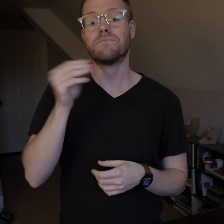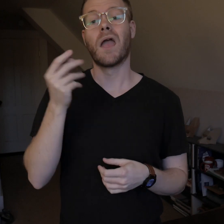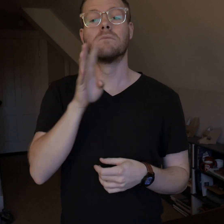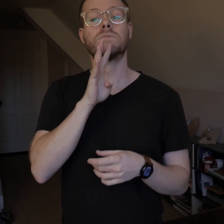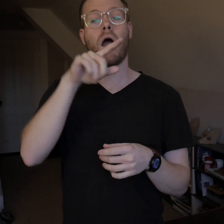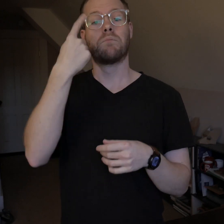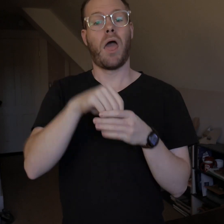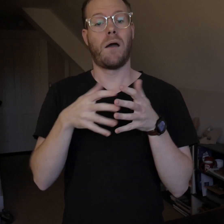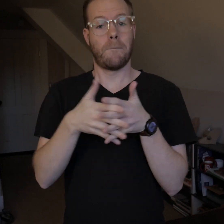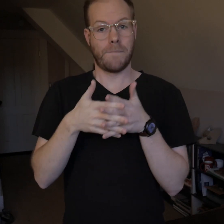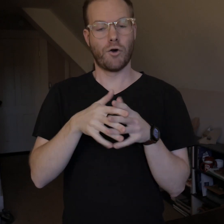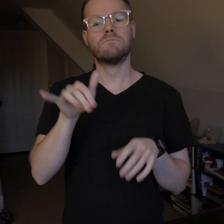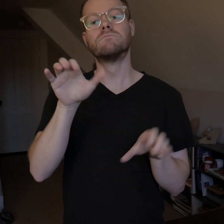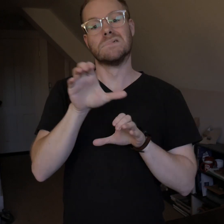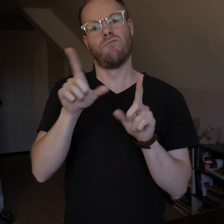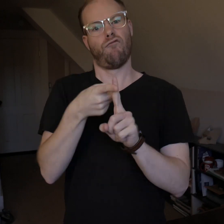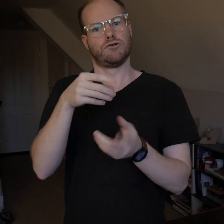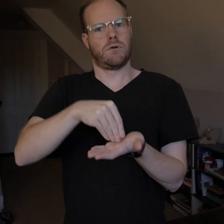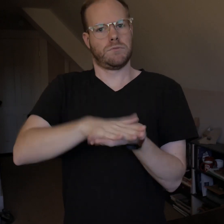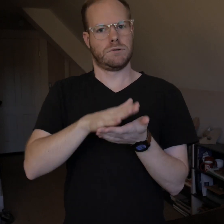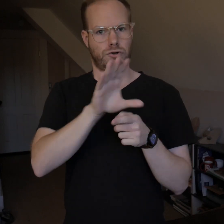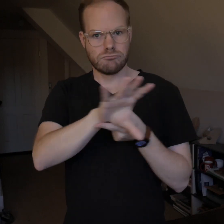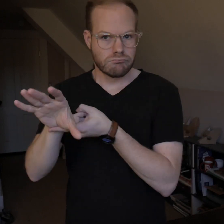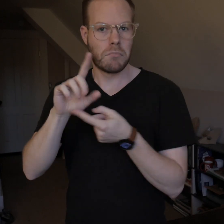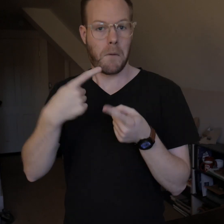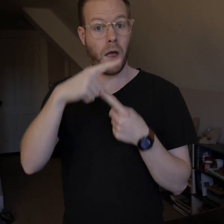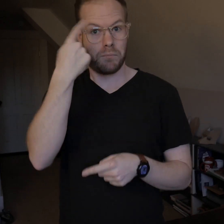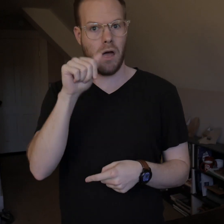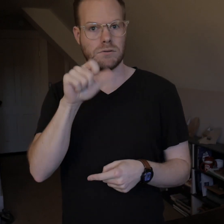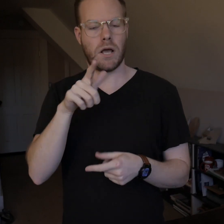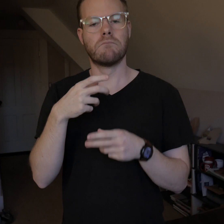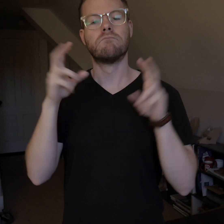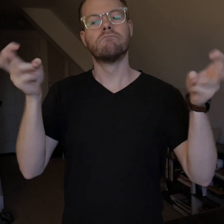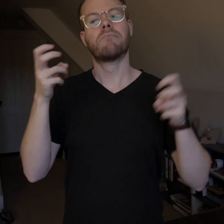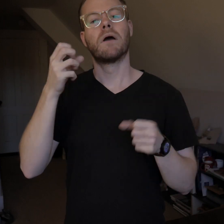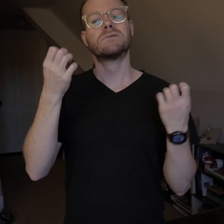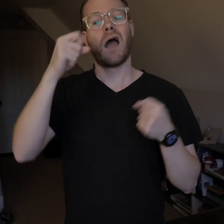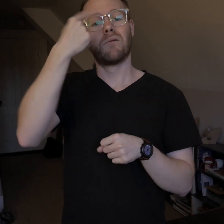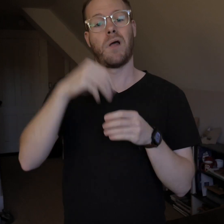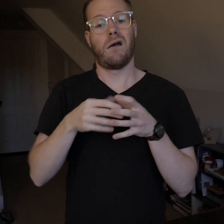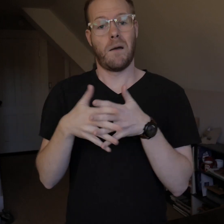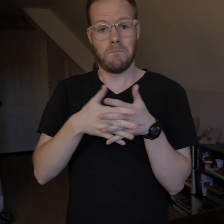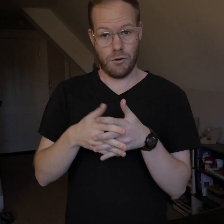And Talking Black in America did the first documentary about Black ASL, called Signing Black in America.